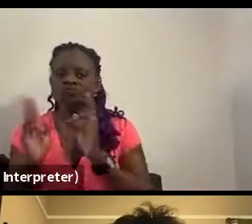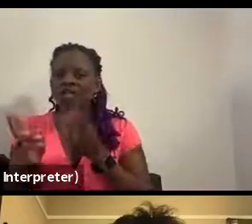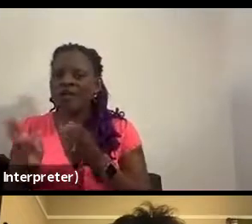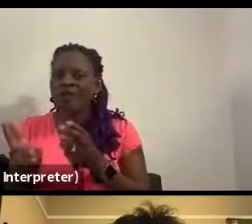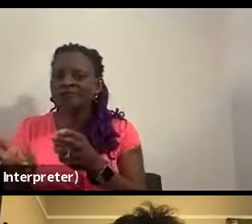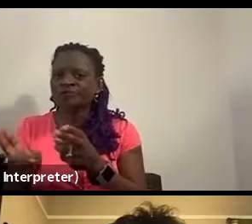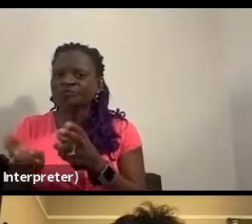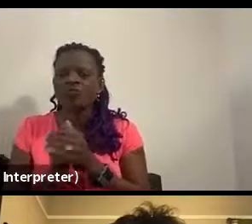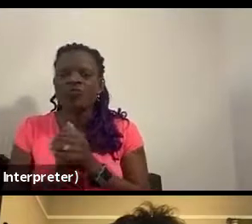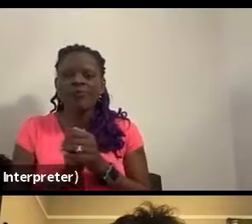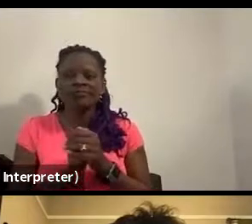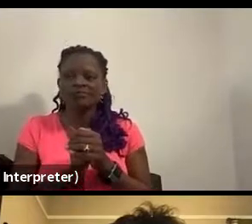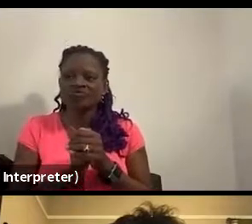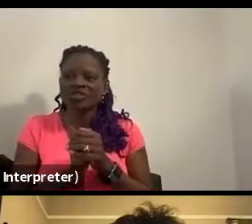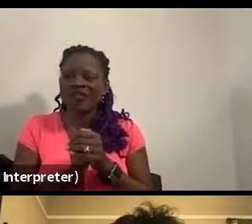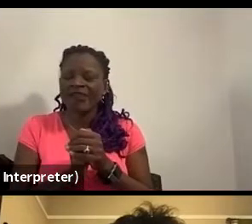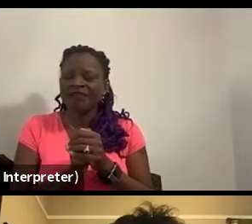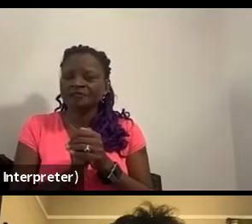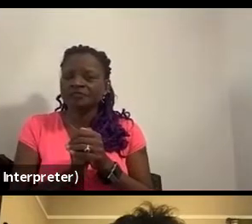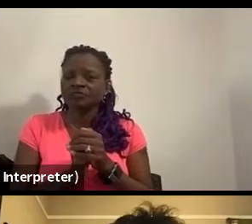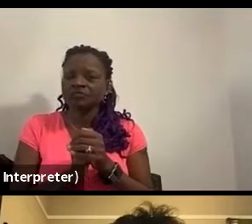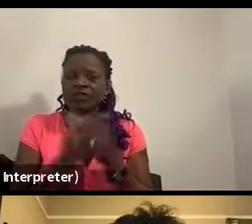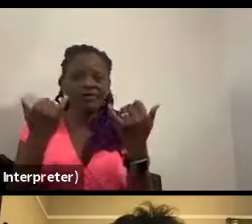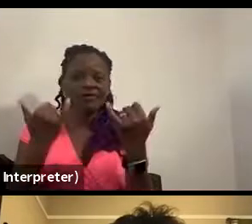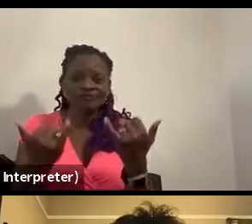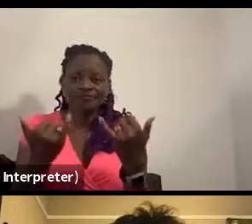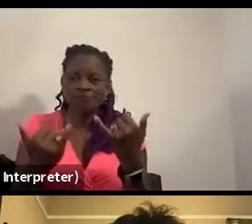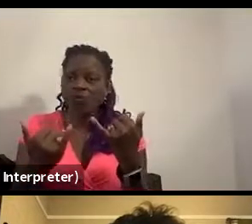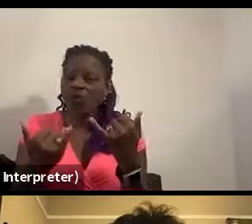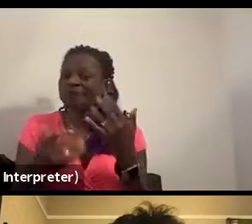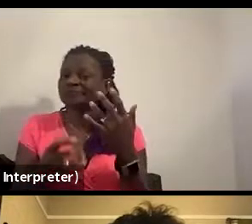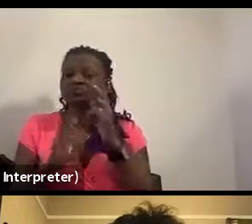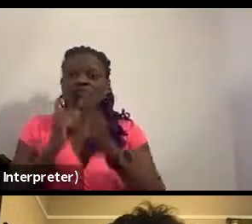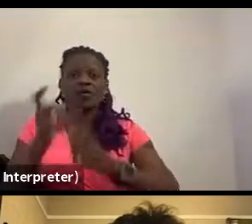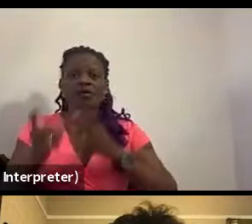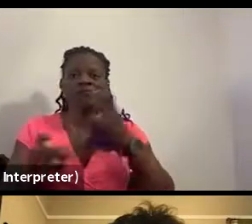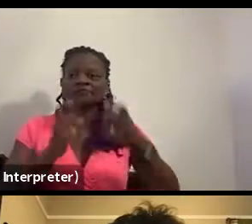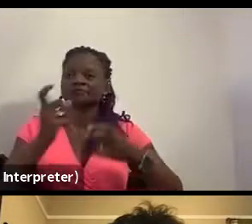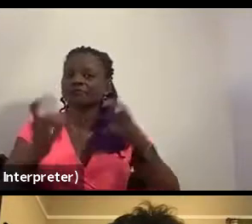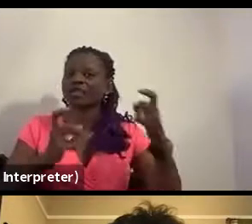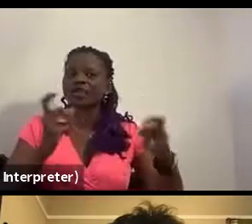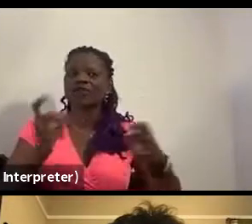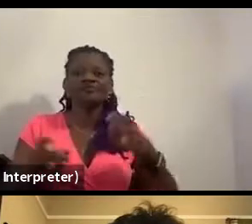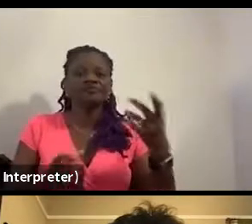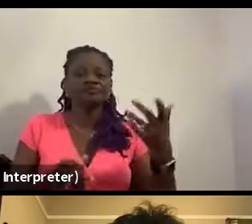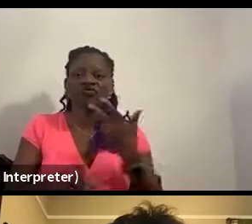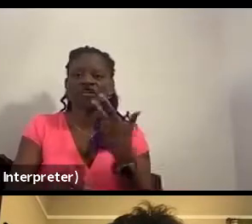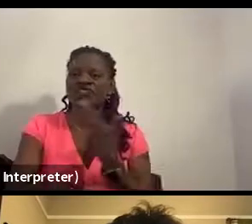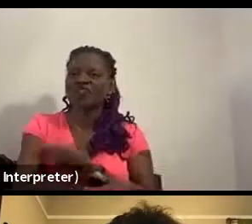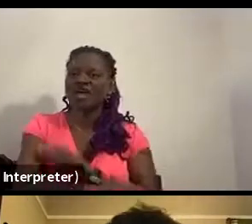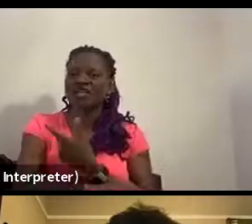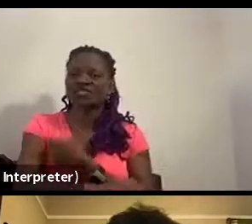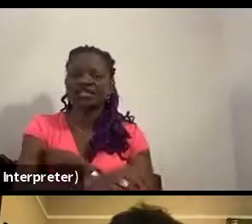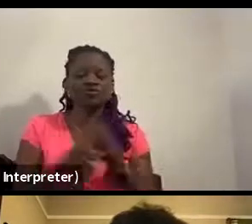the fact that we've been able to provide the vaccine in many different ways, different formats for many people who are who are eager to be vaccinated.